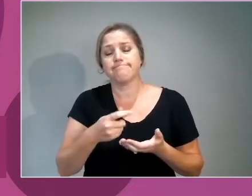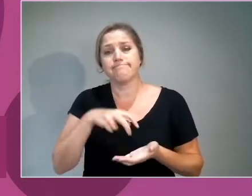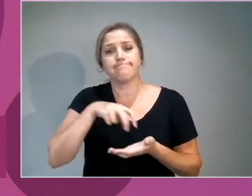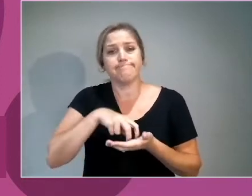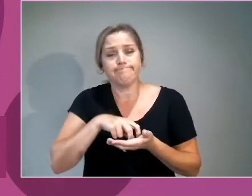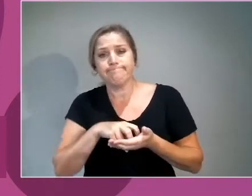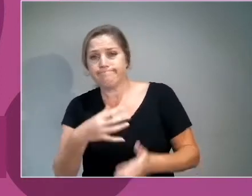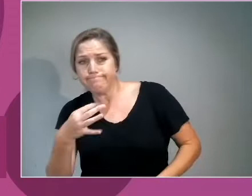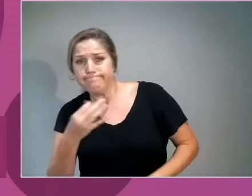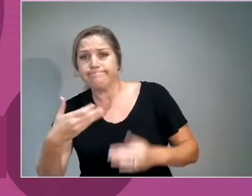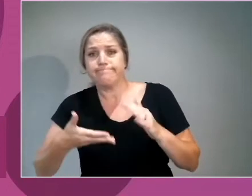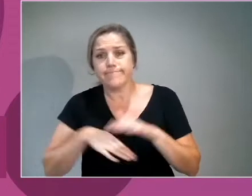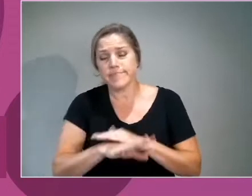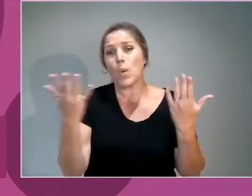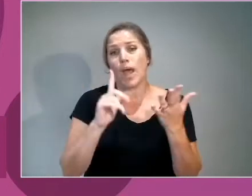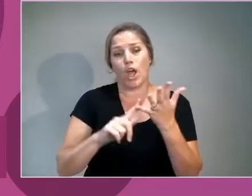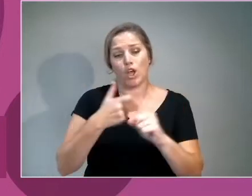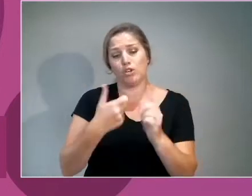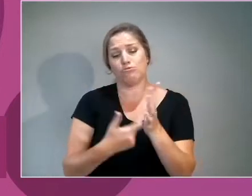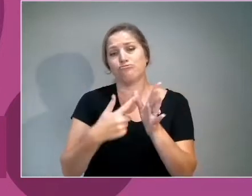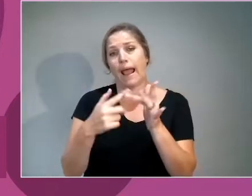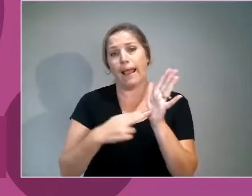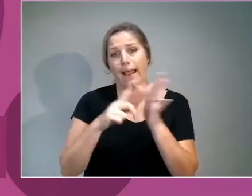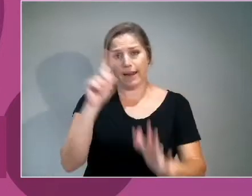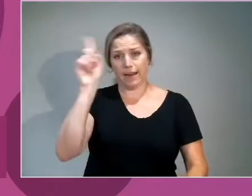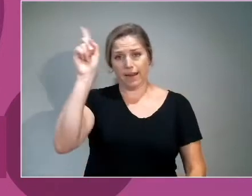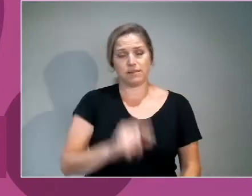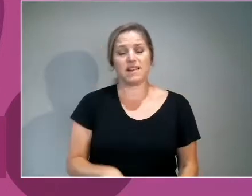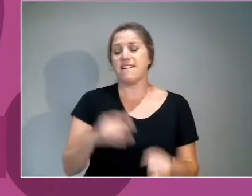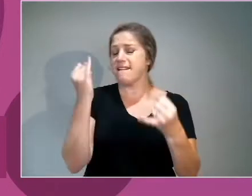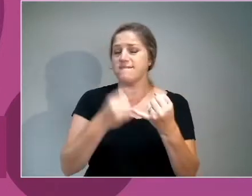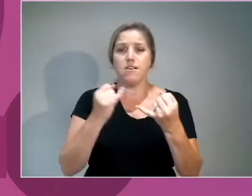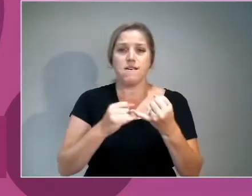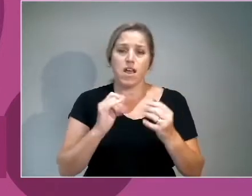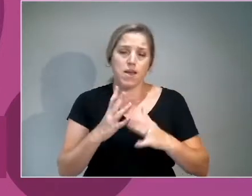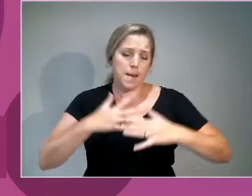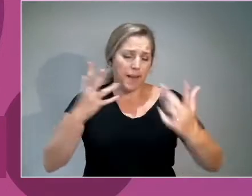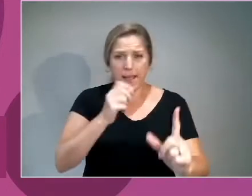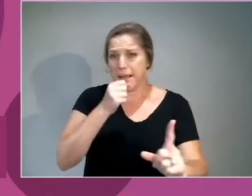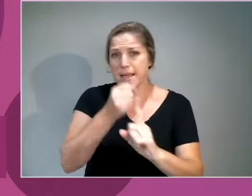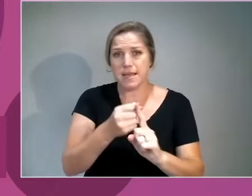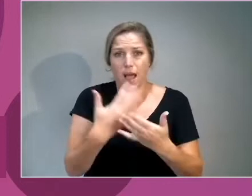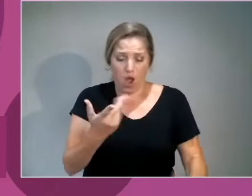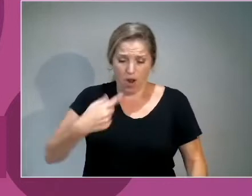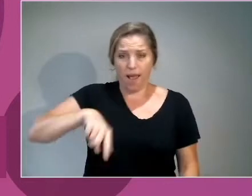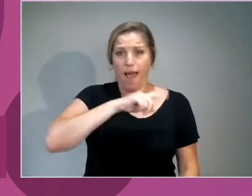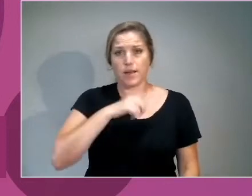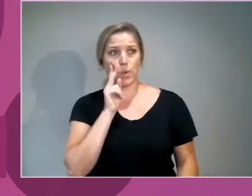is having a very significant impact on all of us as we watch the reality of that tragedy unfold.